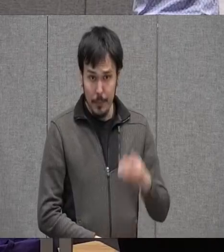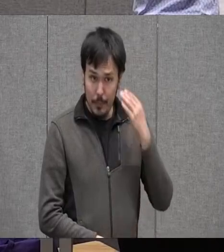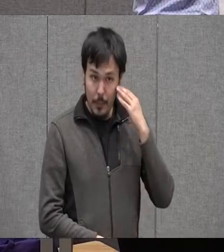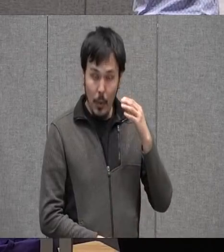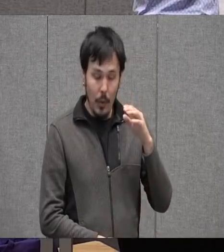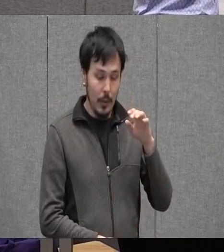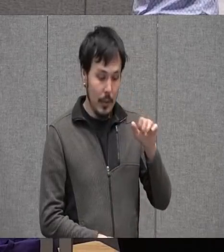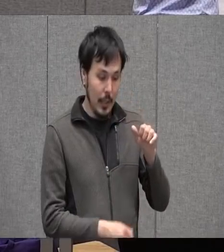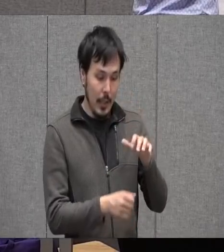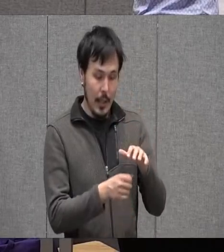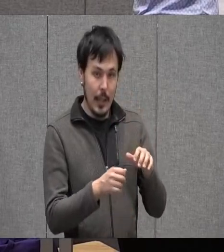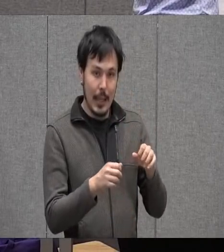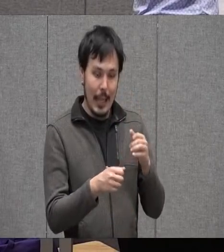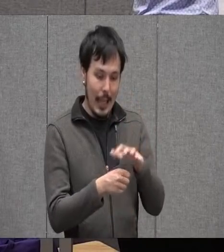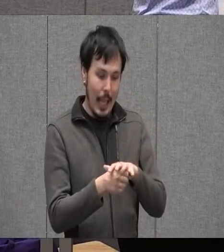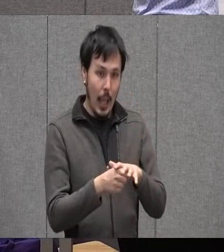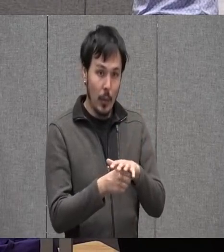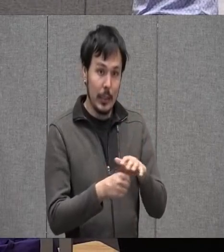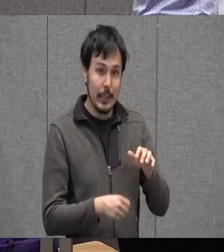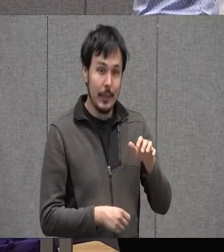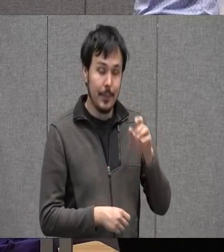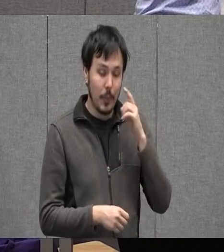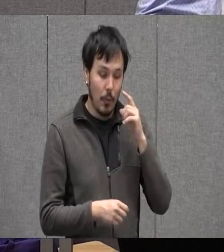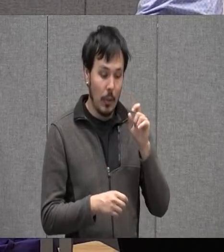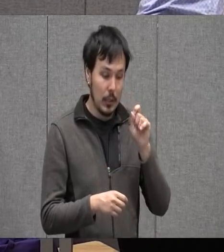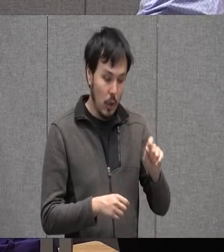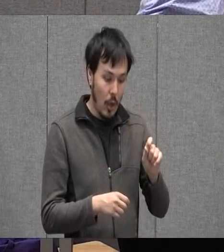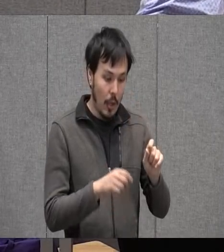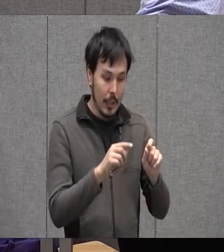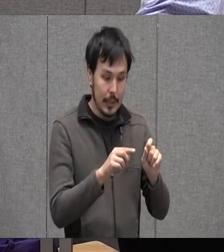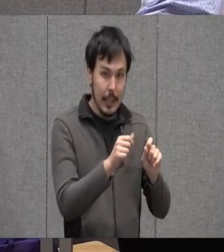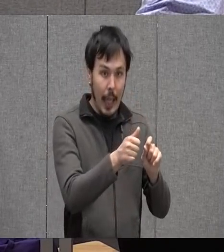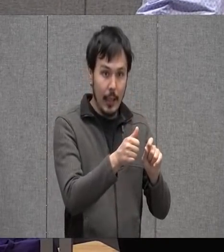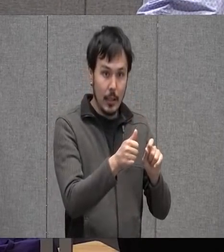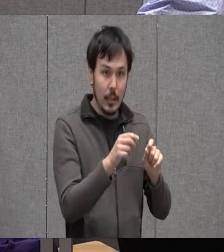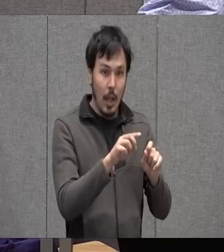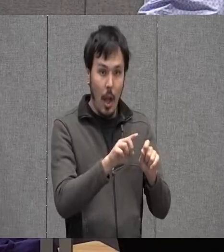I'm gonna abbreviate, tenths, hundredths, and thousandths.